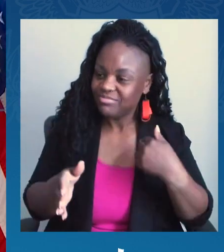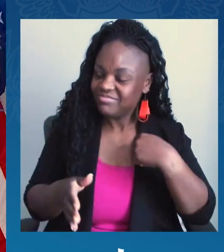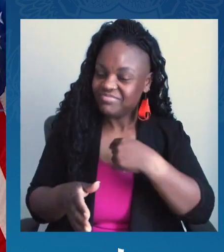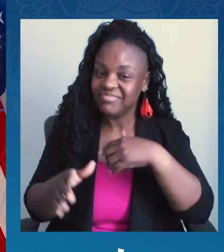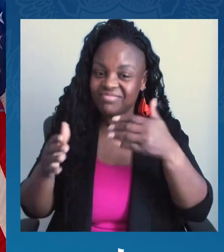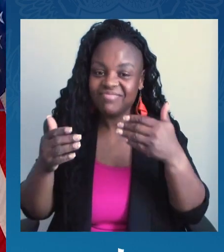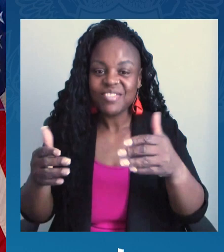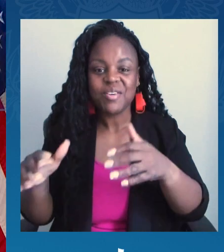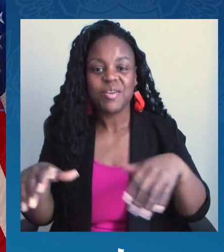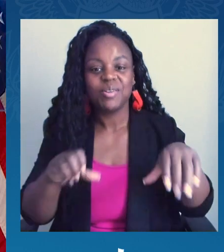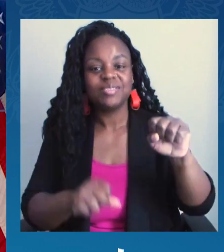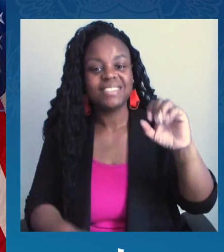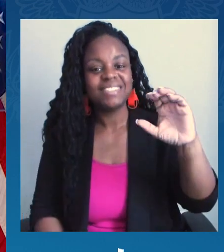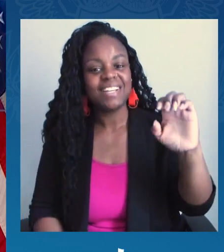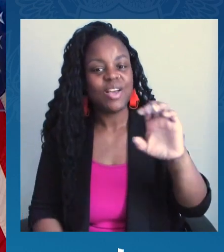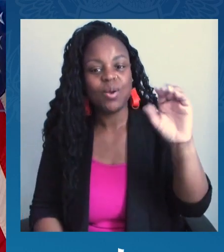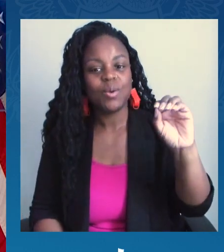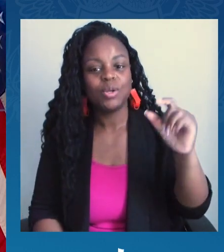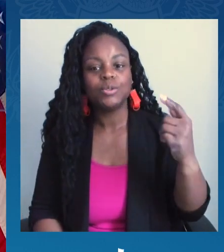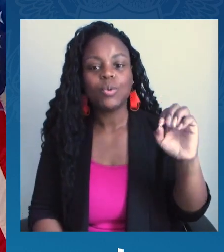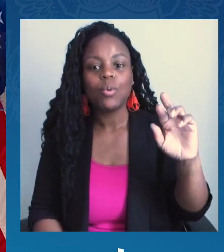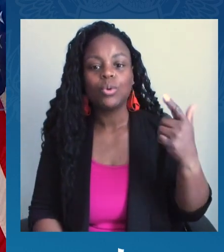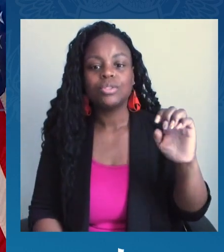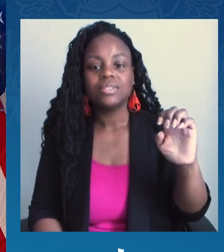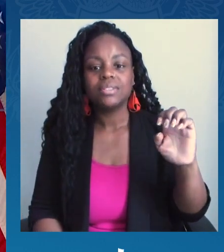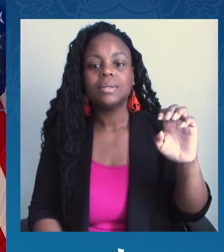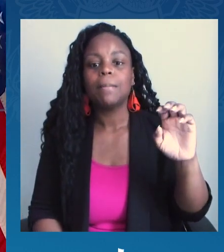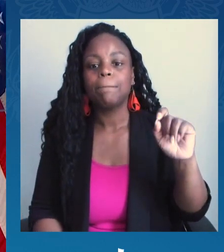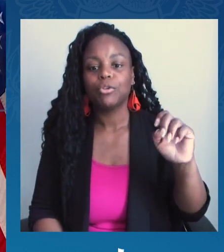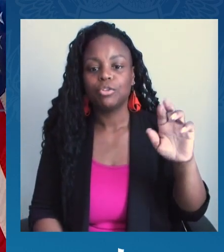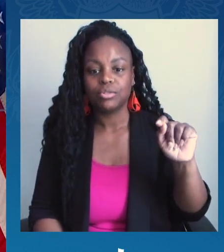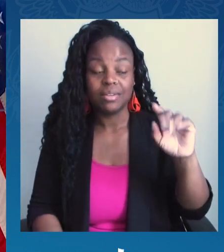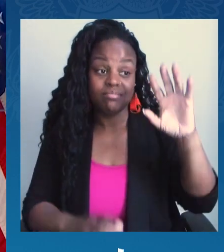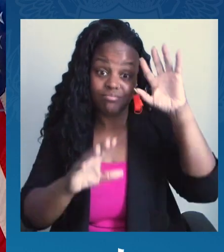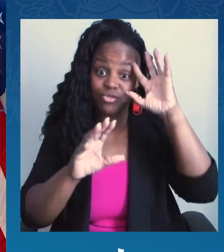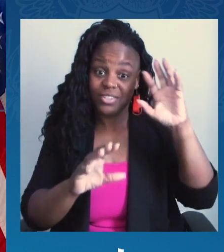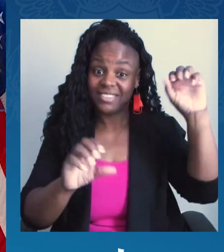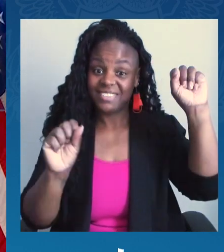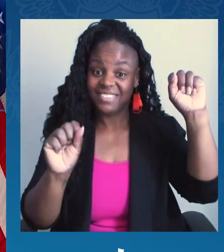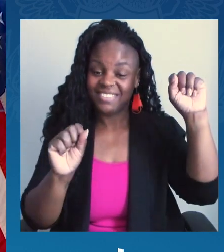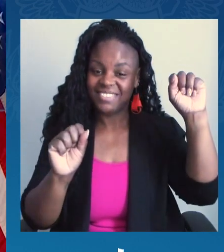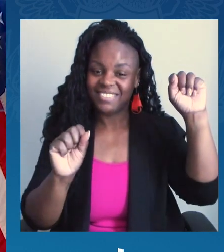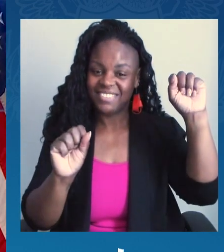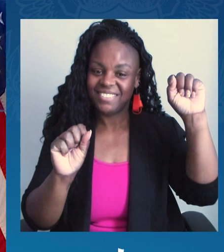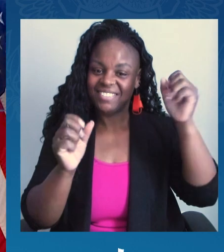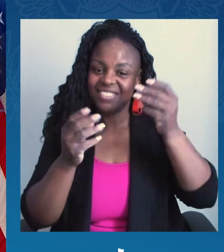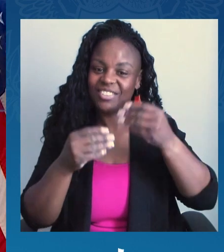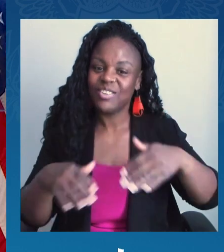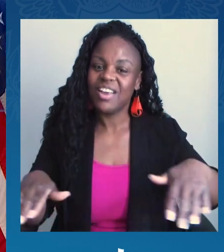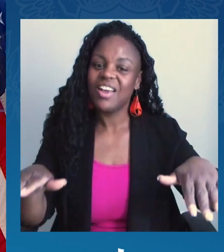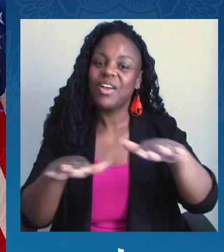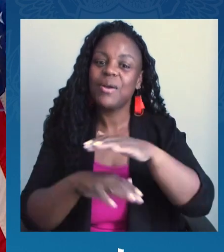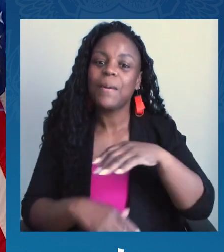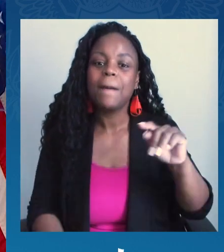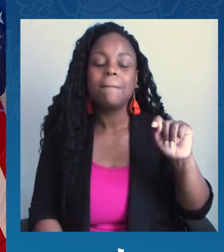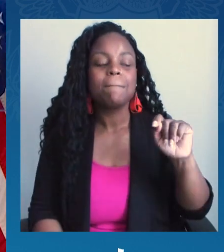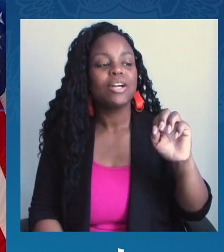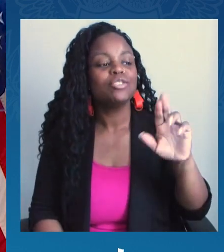the president of the Greater Metropolitan Washington Urban League, and acknowledge the president of our host, mayor.